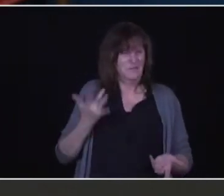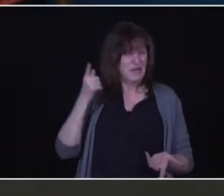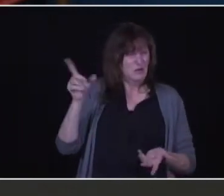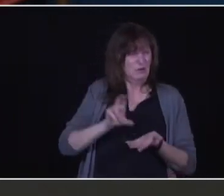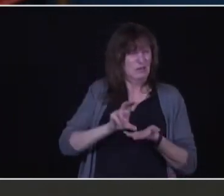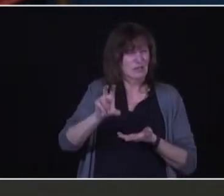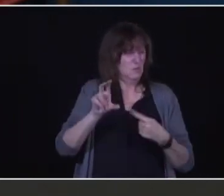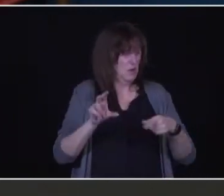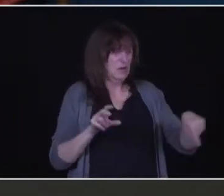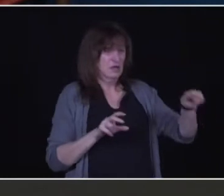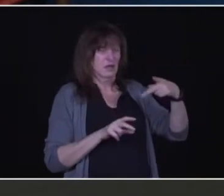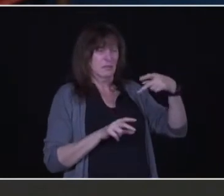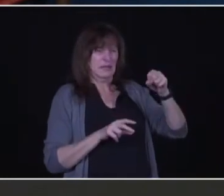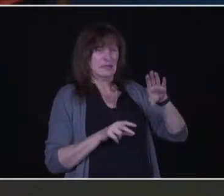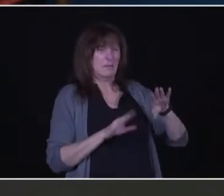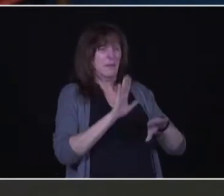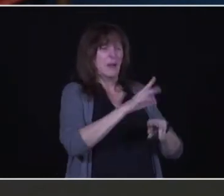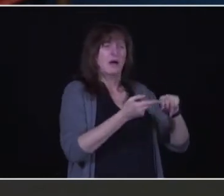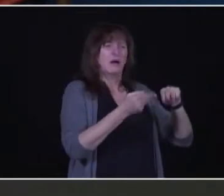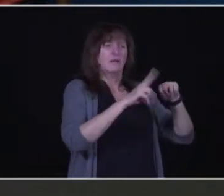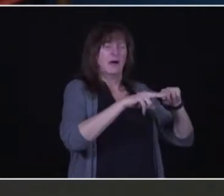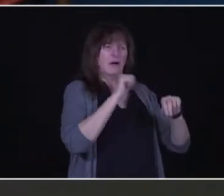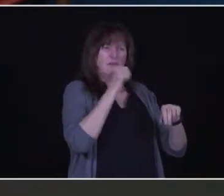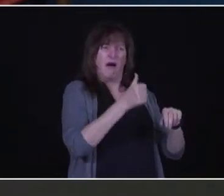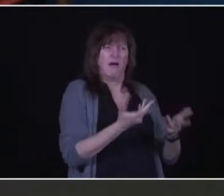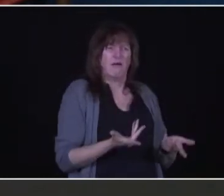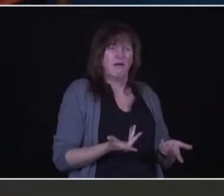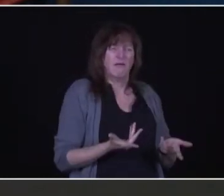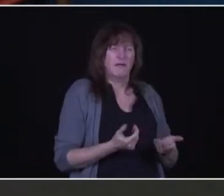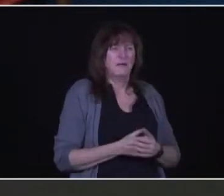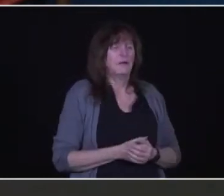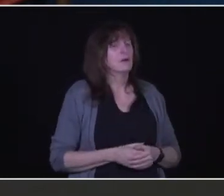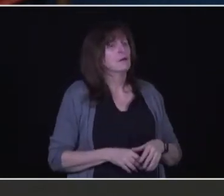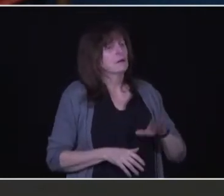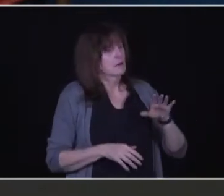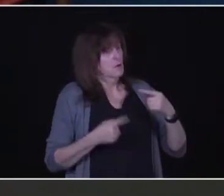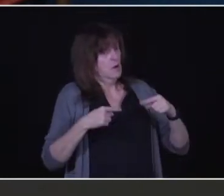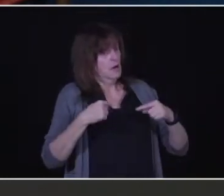that and you think this was a one a 1 Wise Way to spend money?